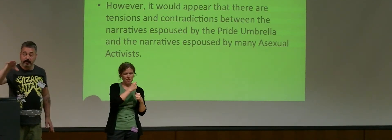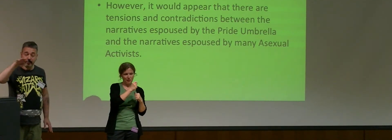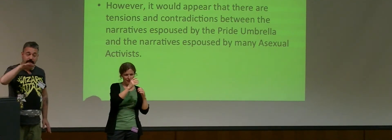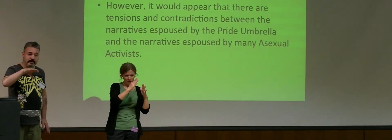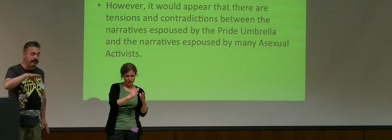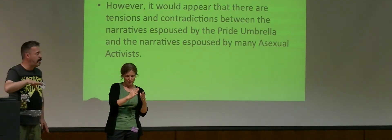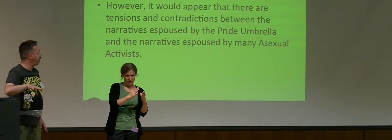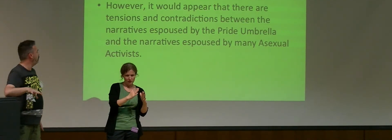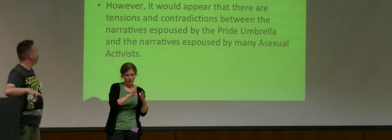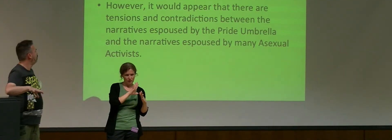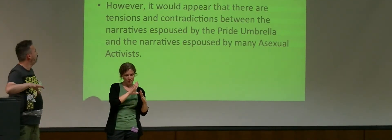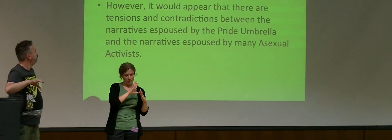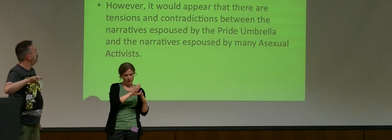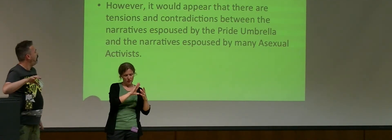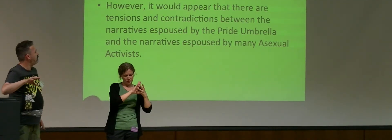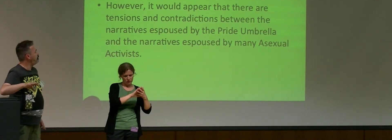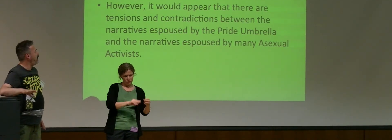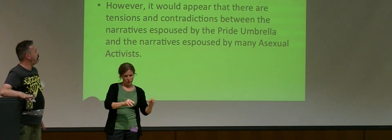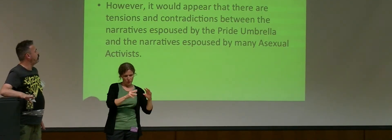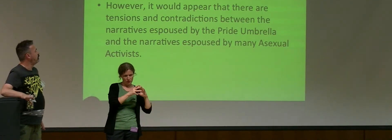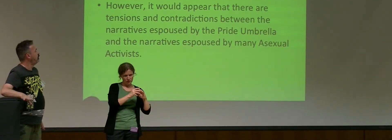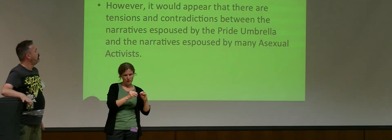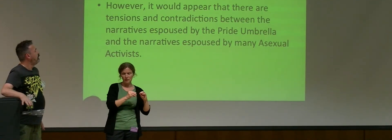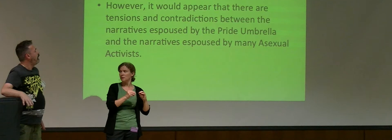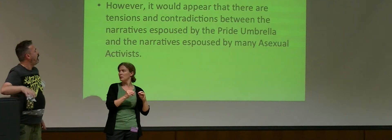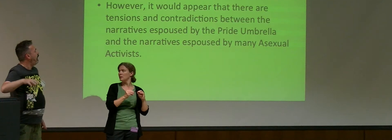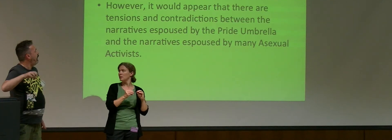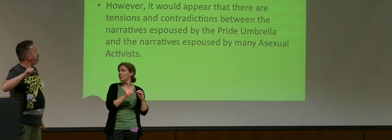it appears to me espoused